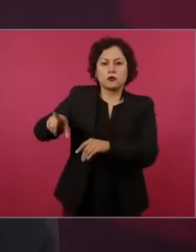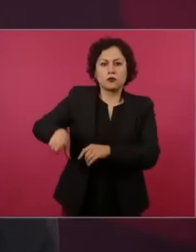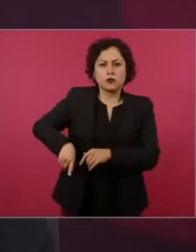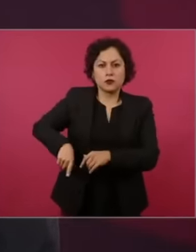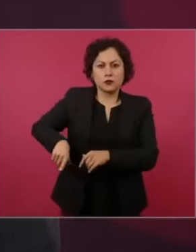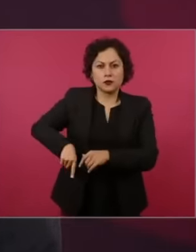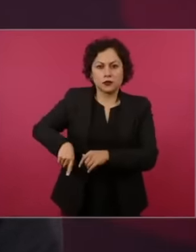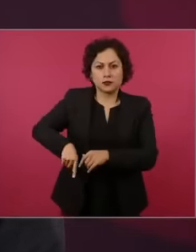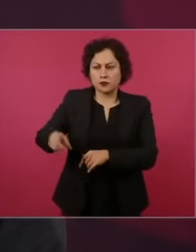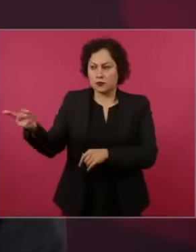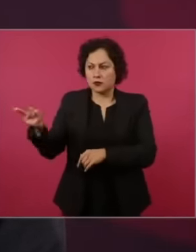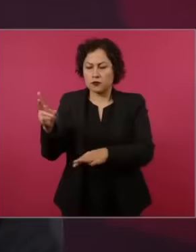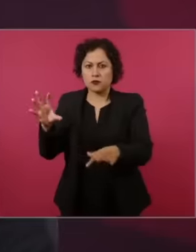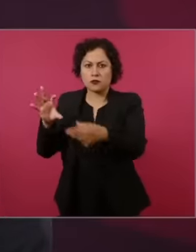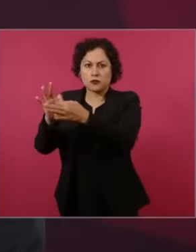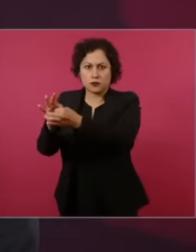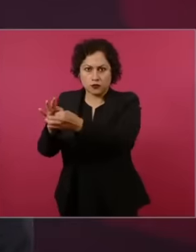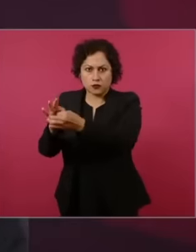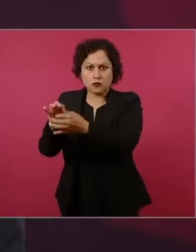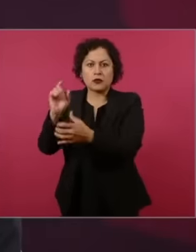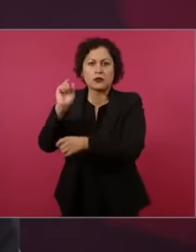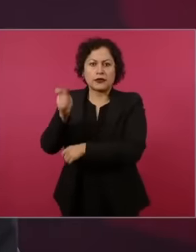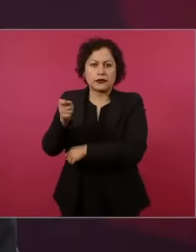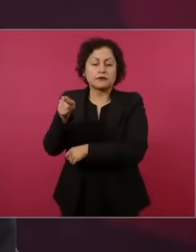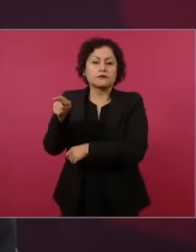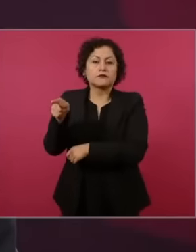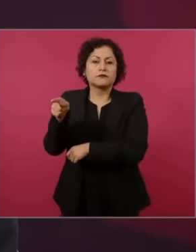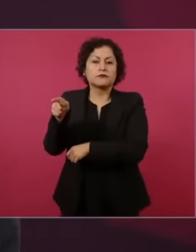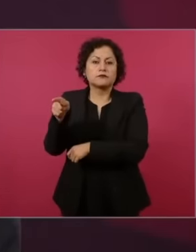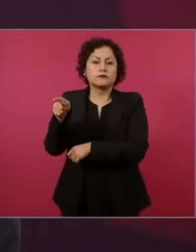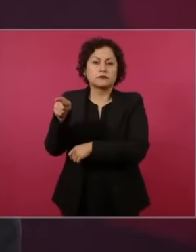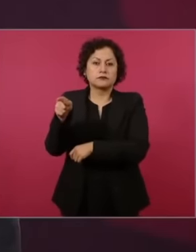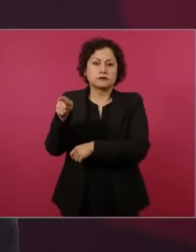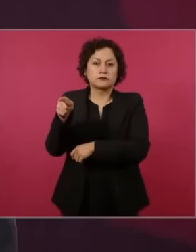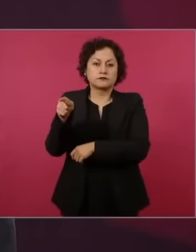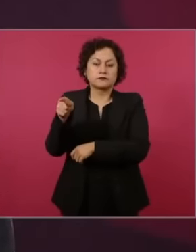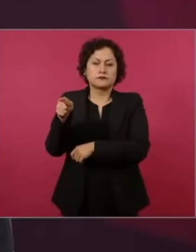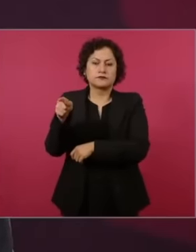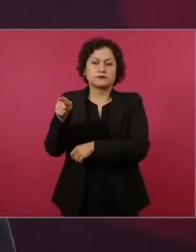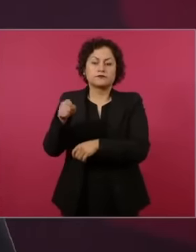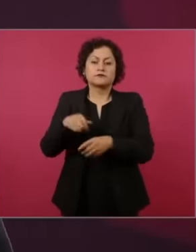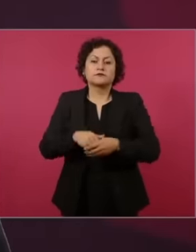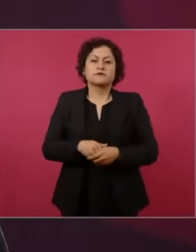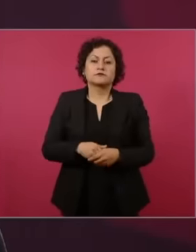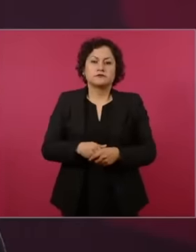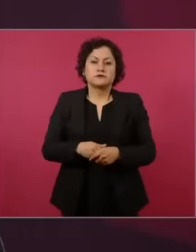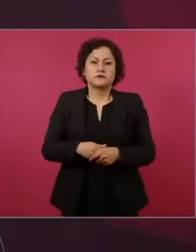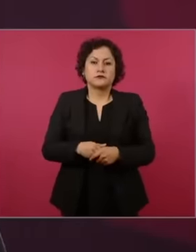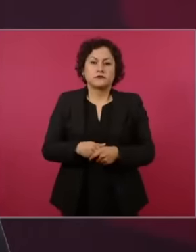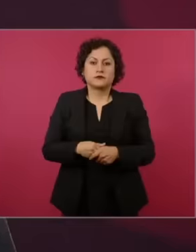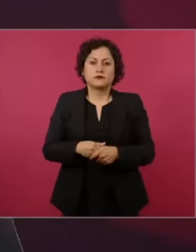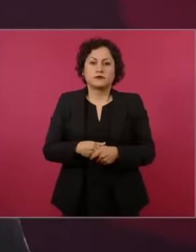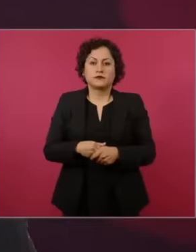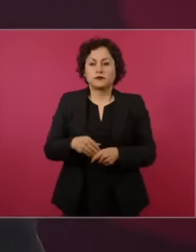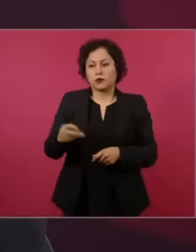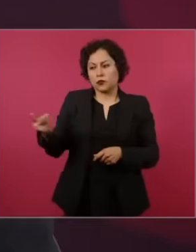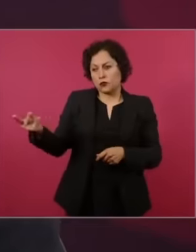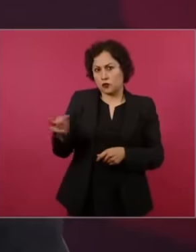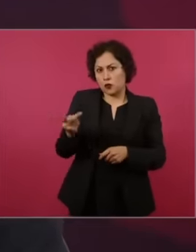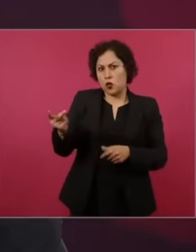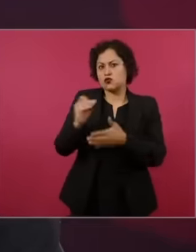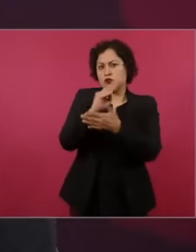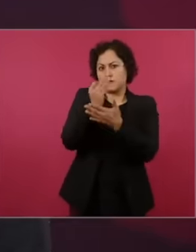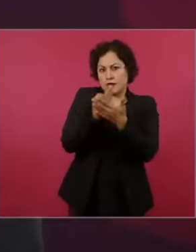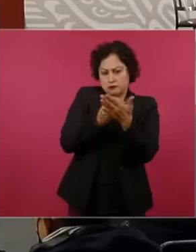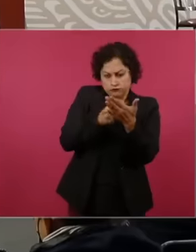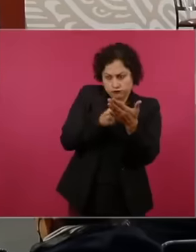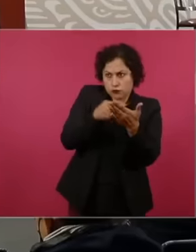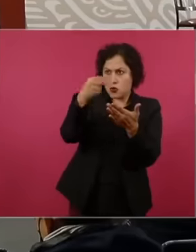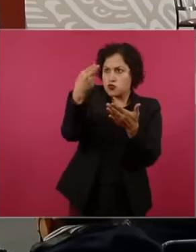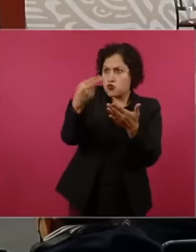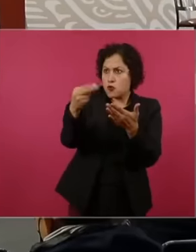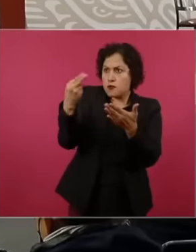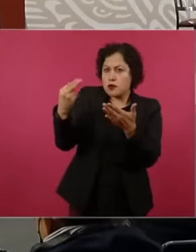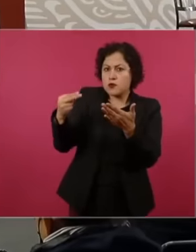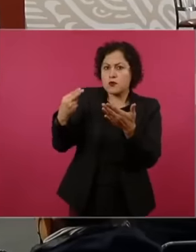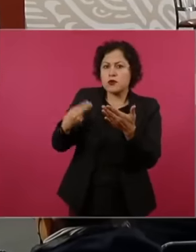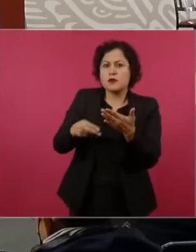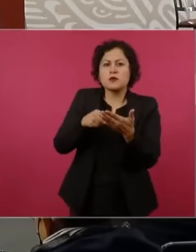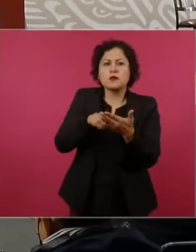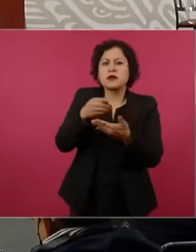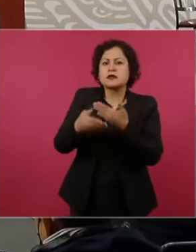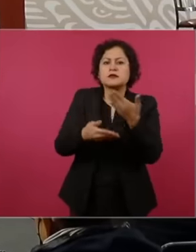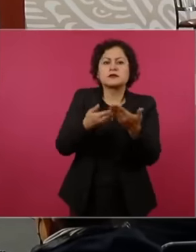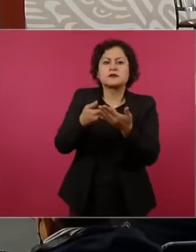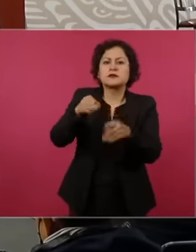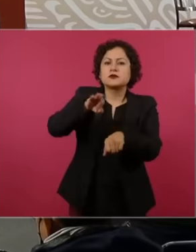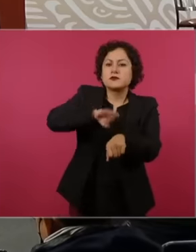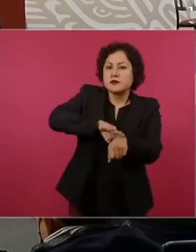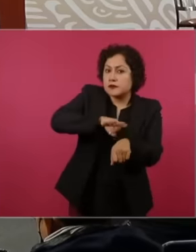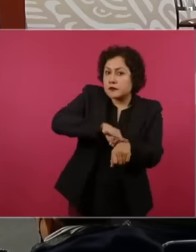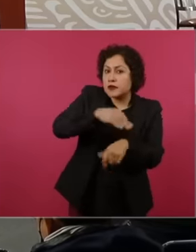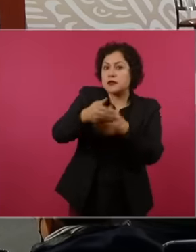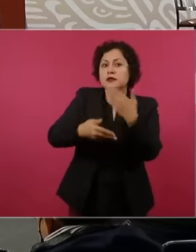public entities receive in return and Pharmaceutical products, health services